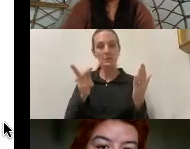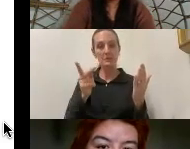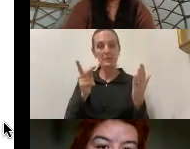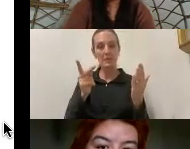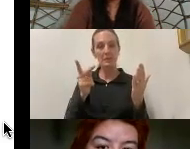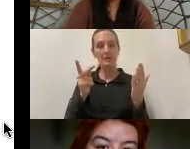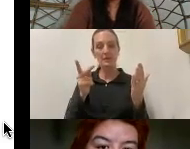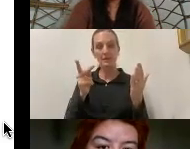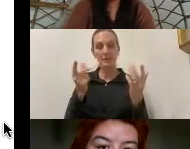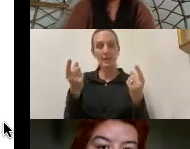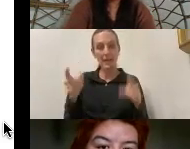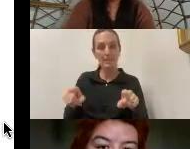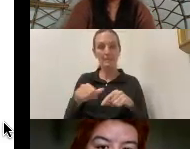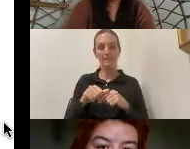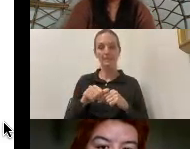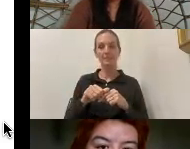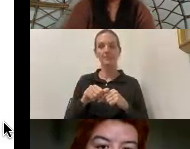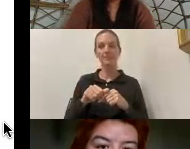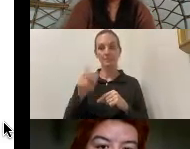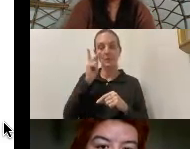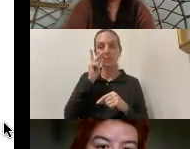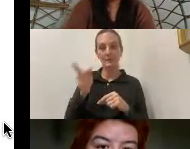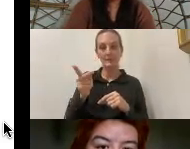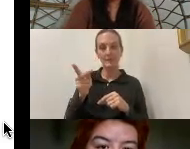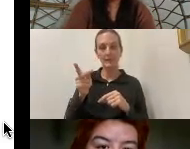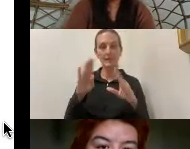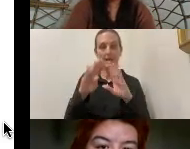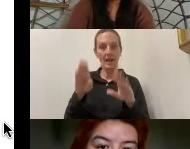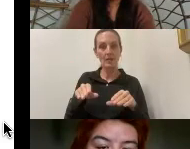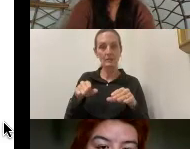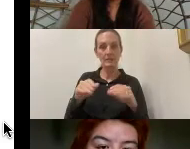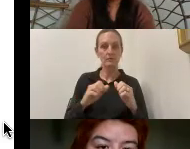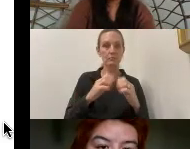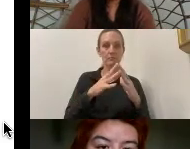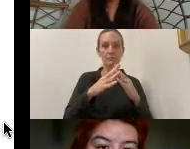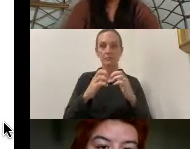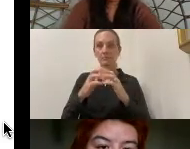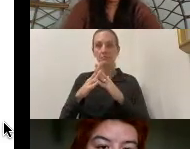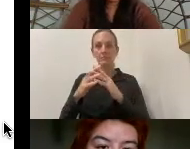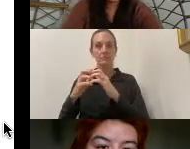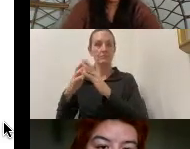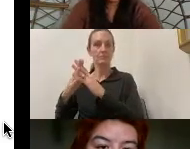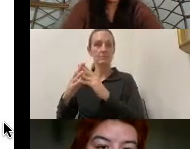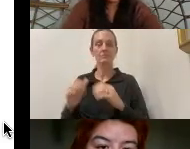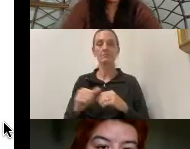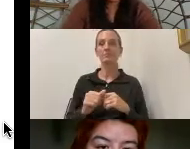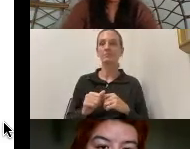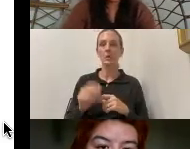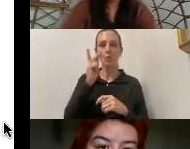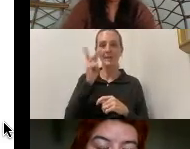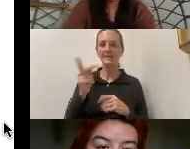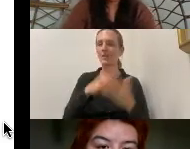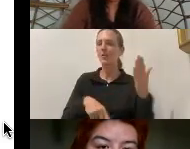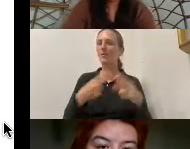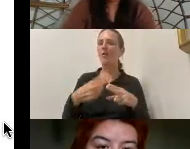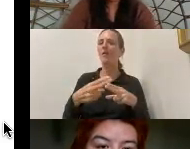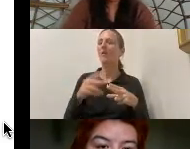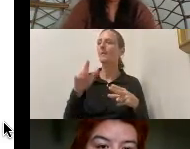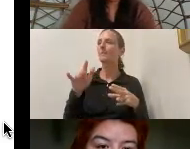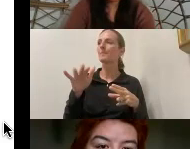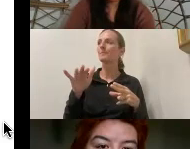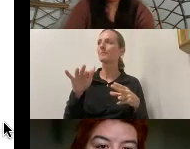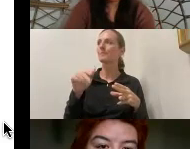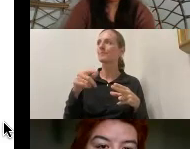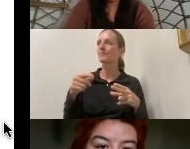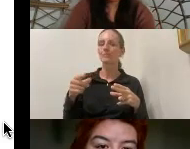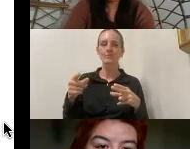Like we see the houses coming up, we see the, what do you call it, the solar panels on the